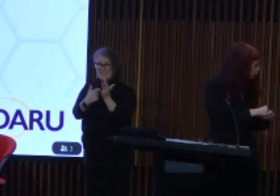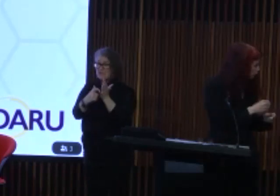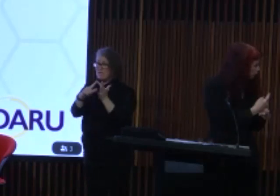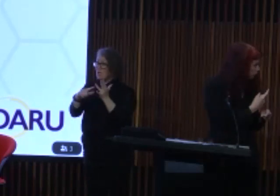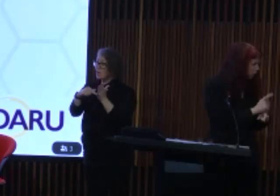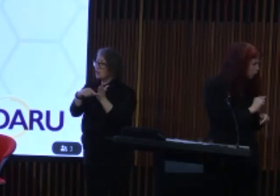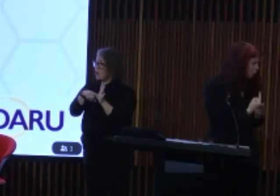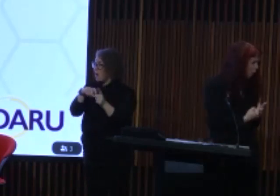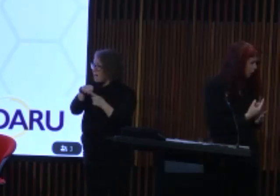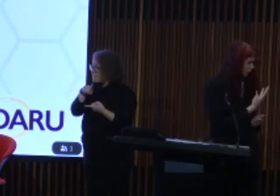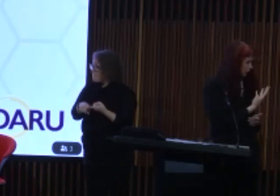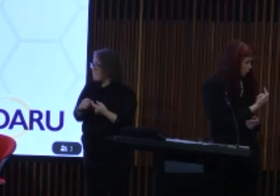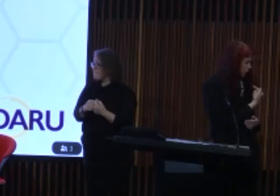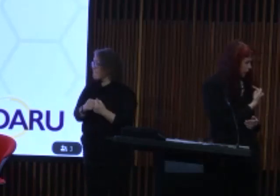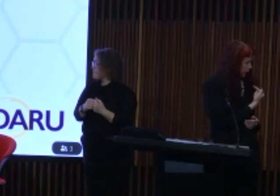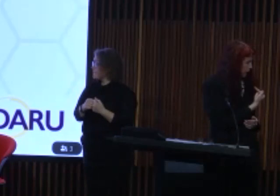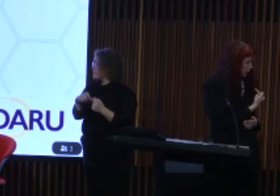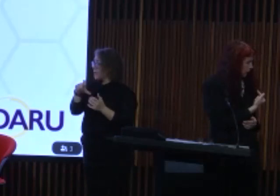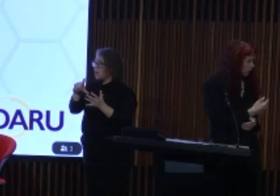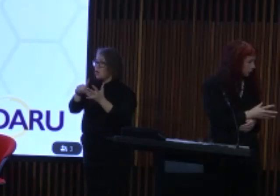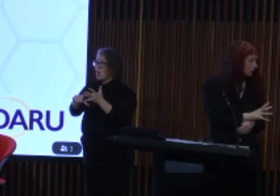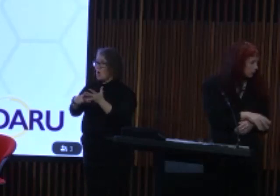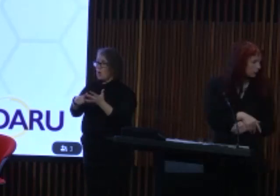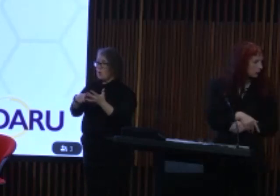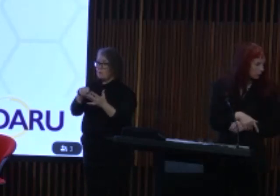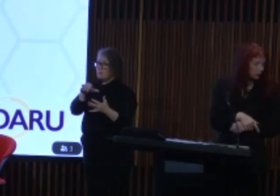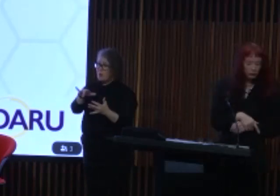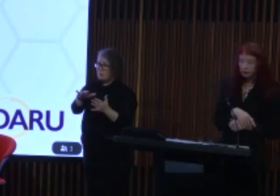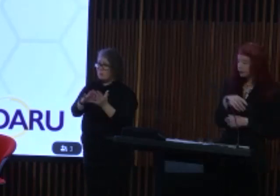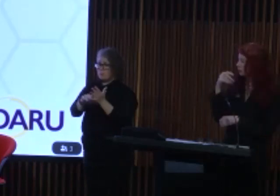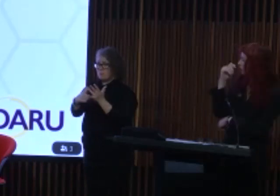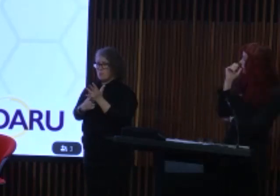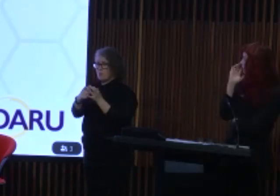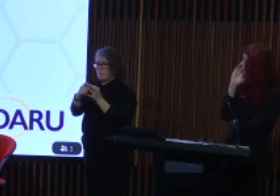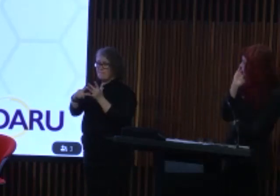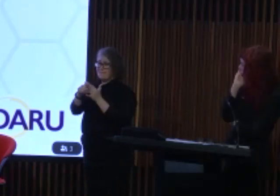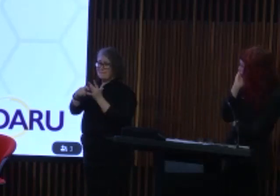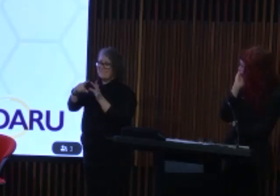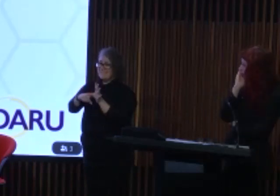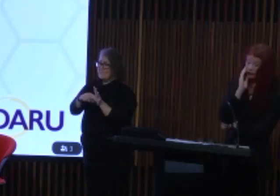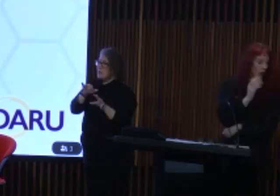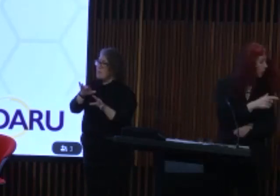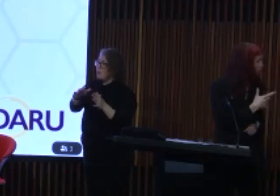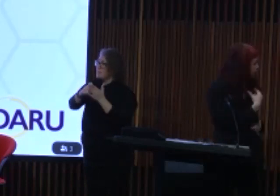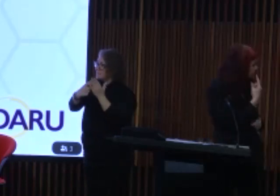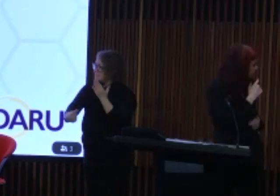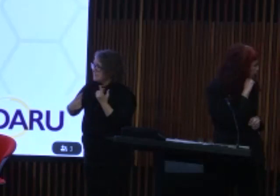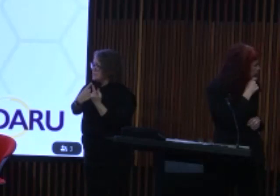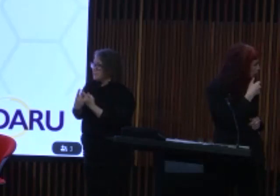a lack of training about comorbidities, multiple disabilities. So that's a a really big gap